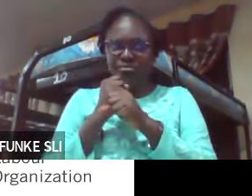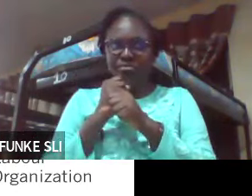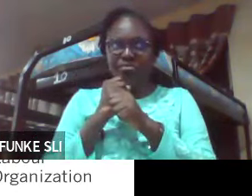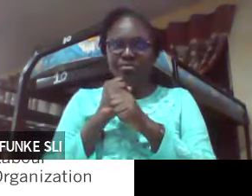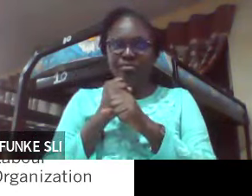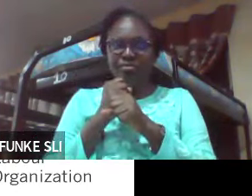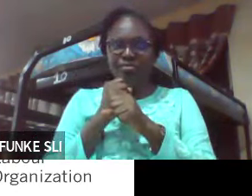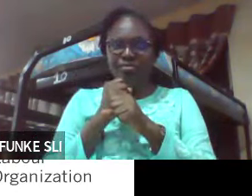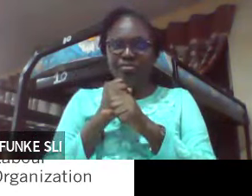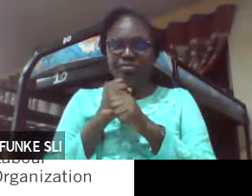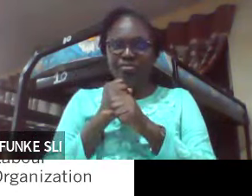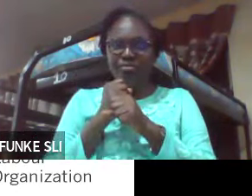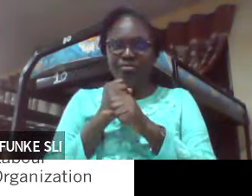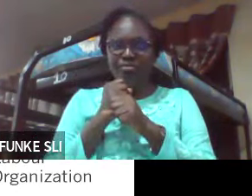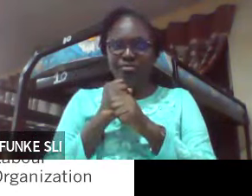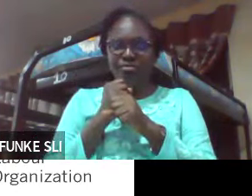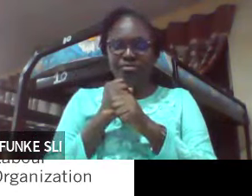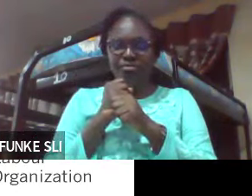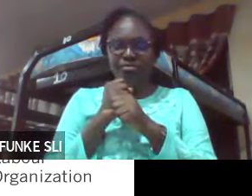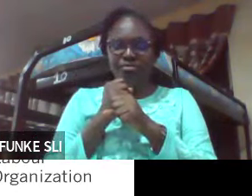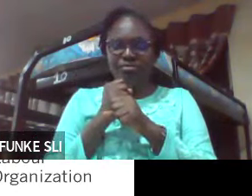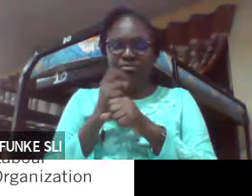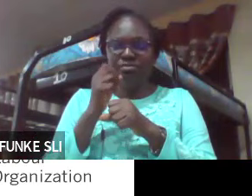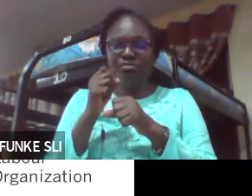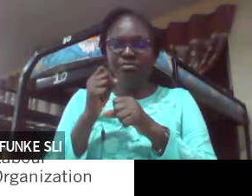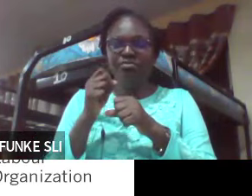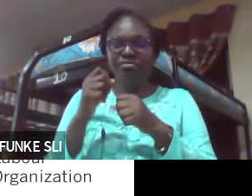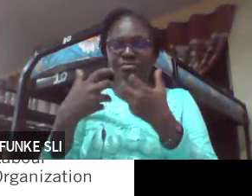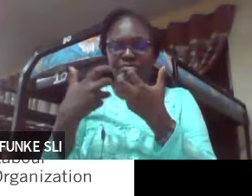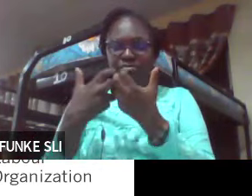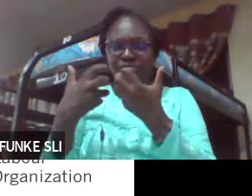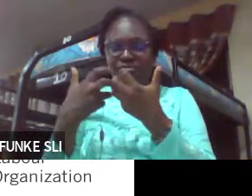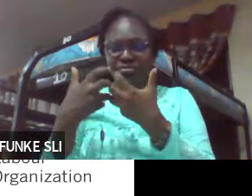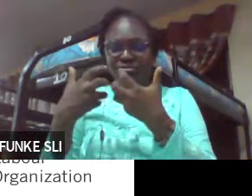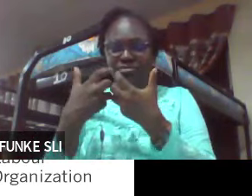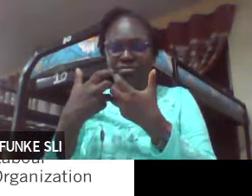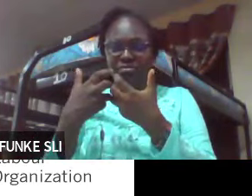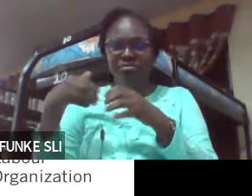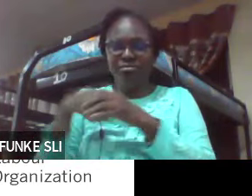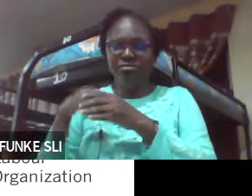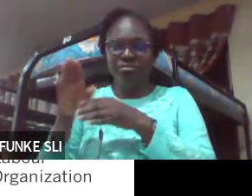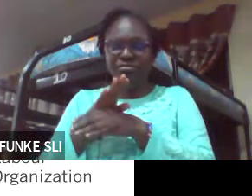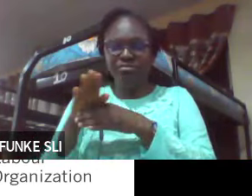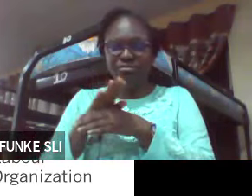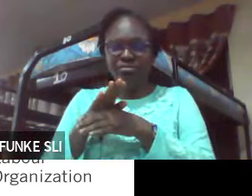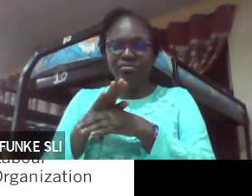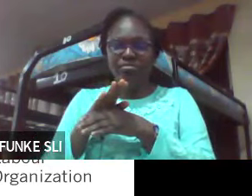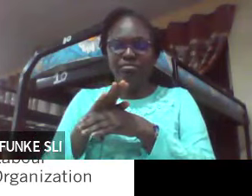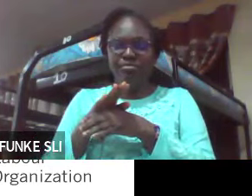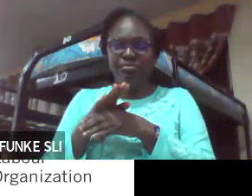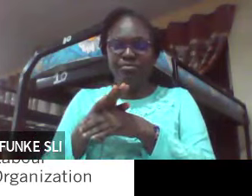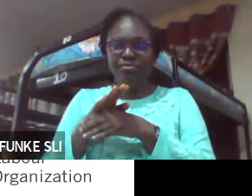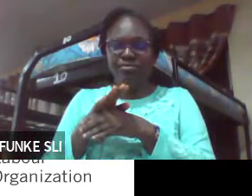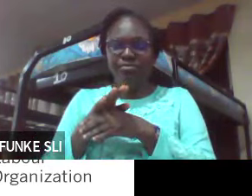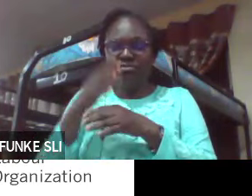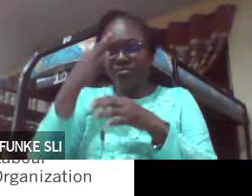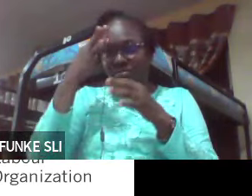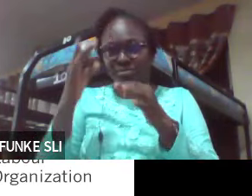Dotun Akinseinde: my a colleague of mine who is in the supply chain units, decide, decided to resign